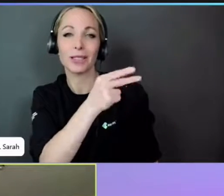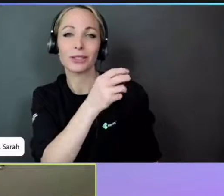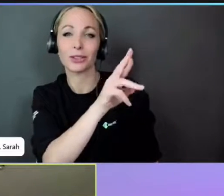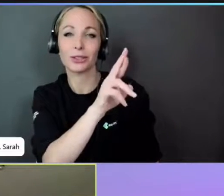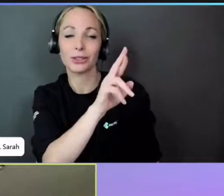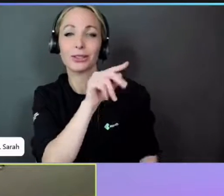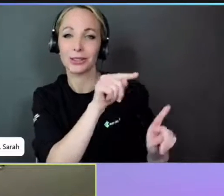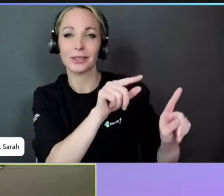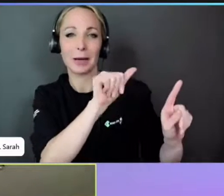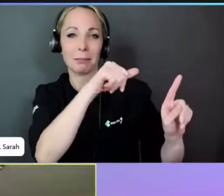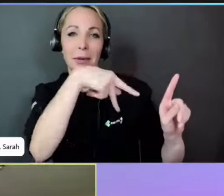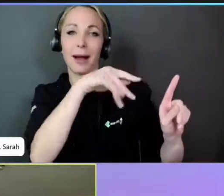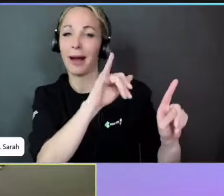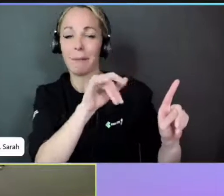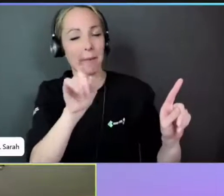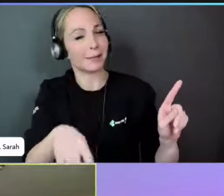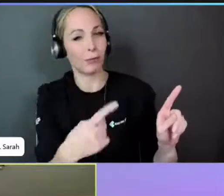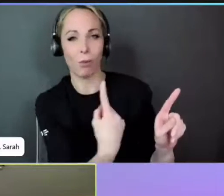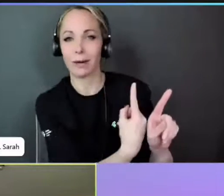Cynthia asked, "Can you use it for native web."